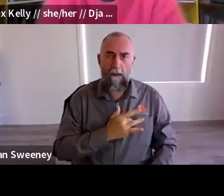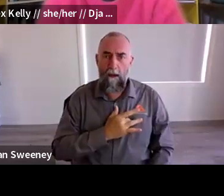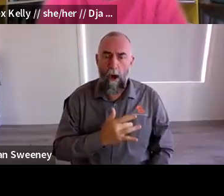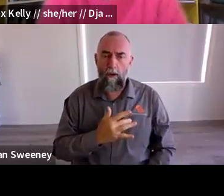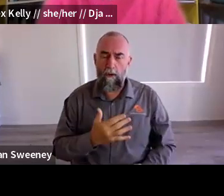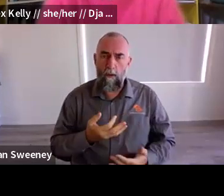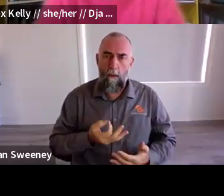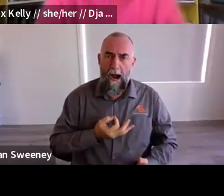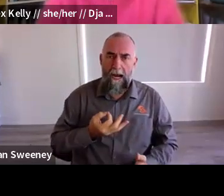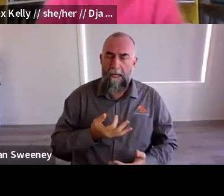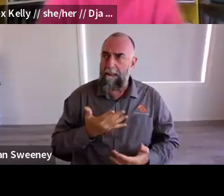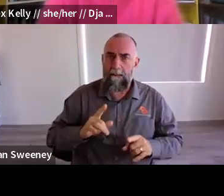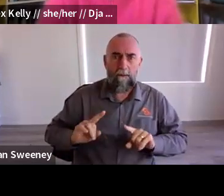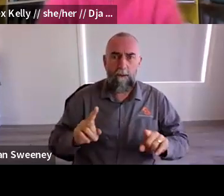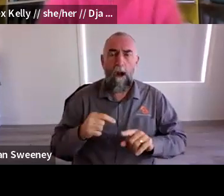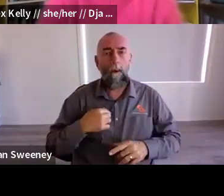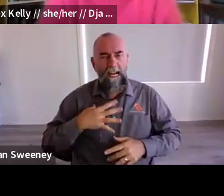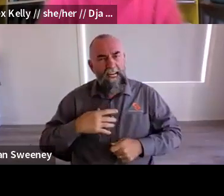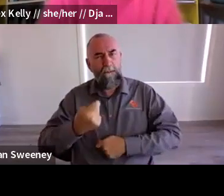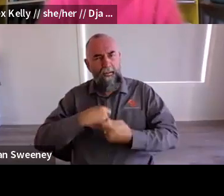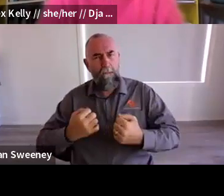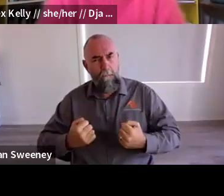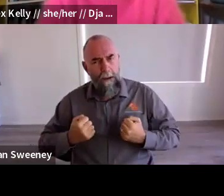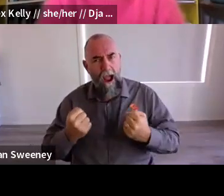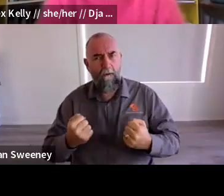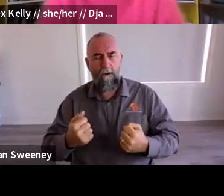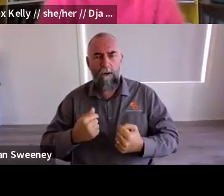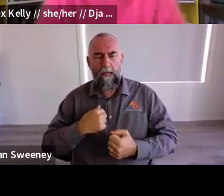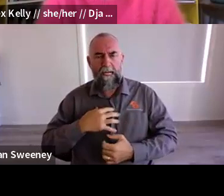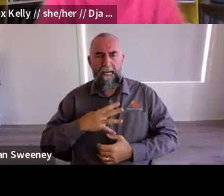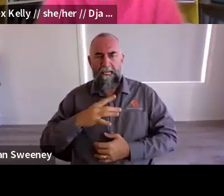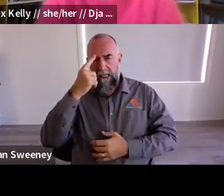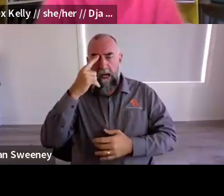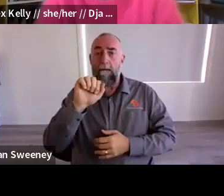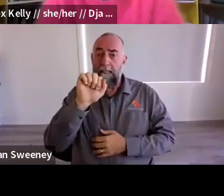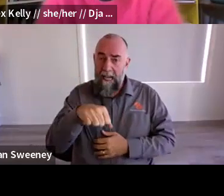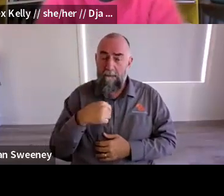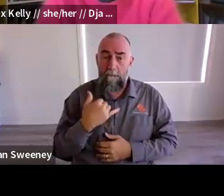space is we can connect the climate science with the emotional weight of -